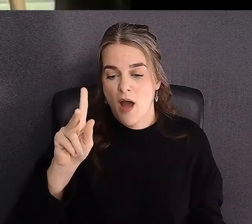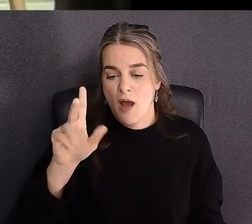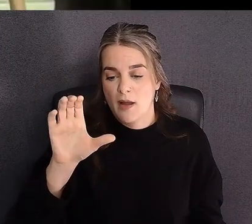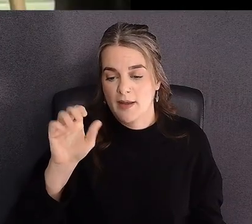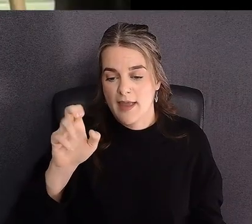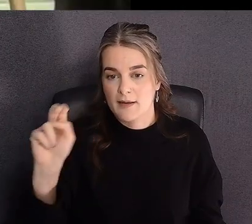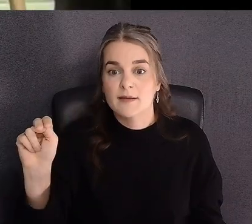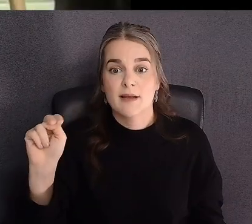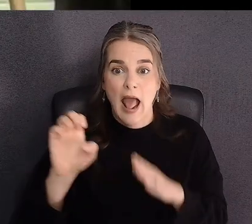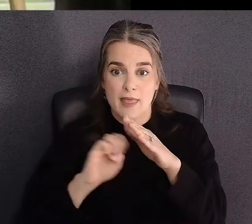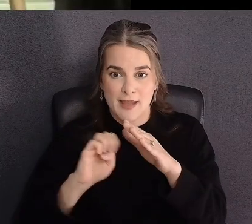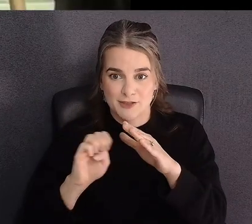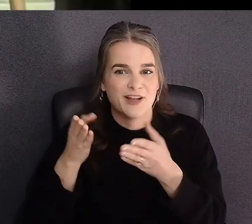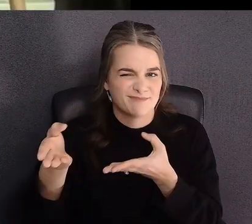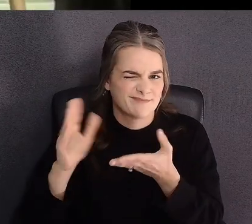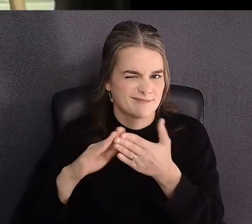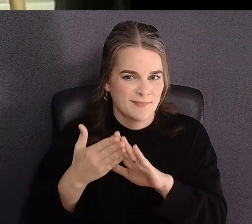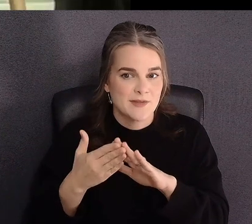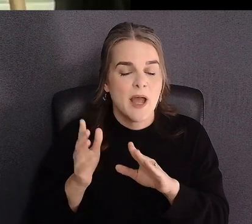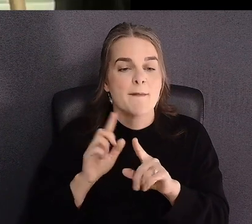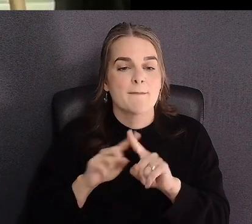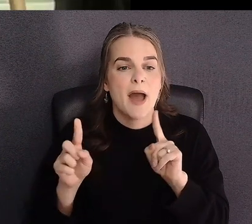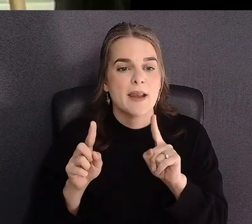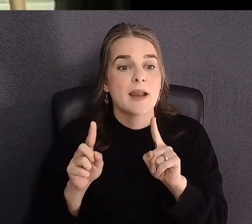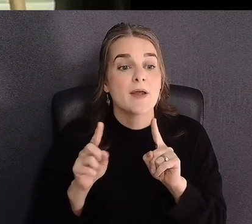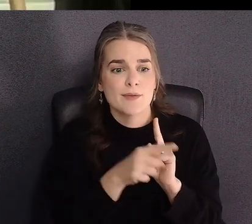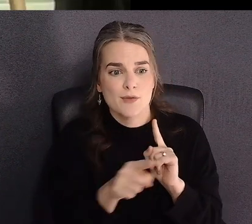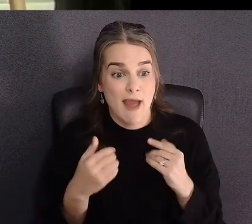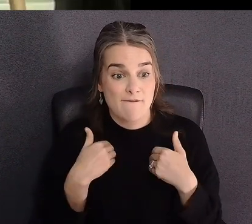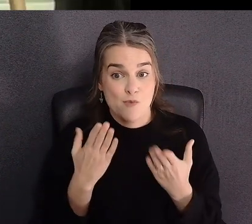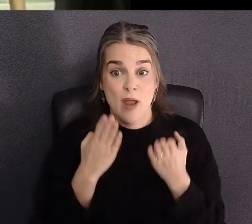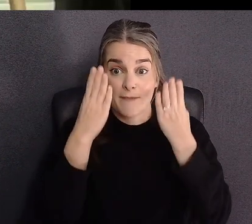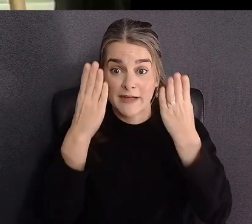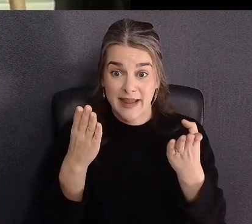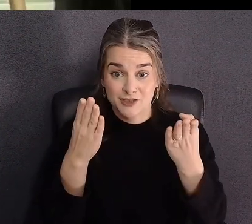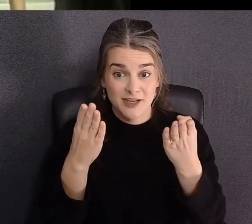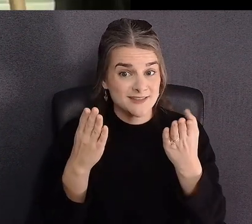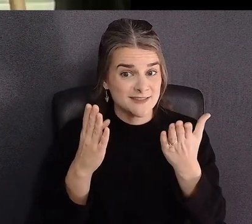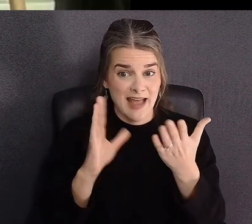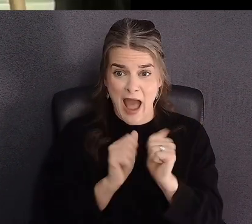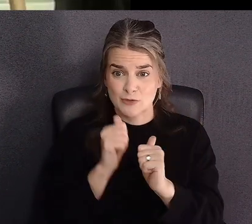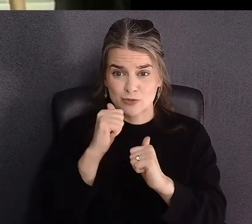Yeah, I just wanted to see if you had any recommendations for how to structure their studio time.